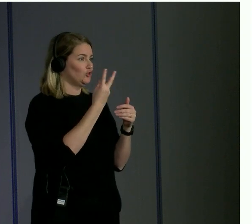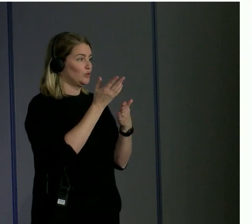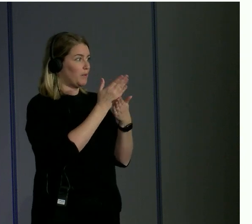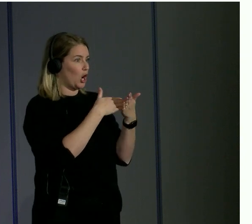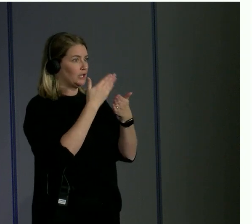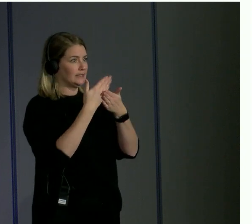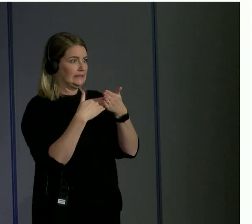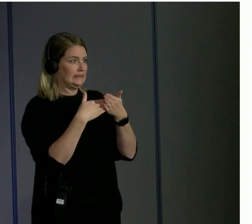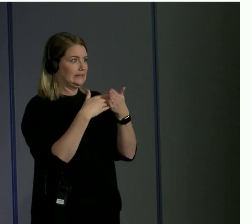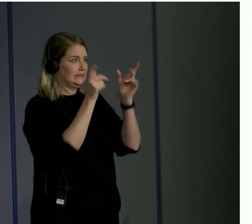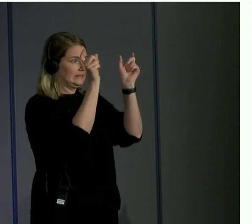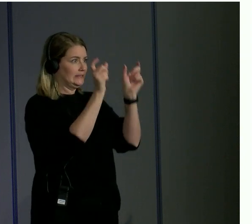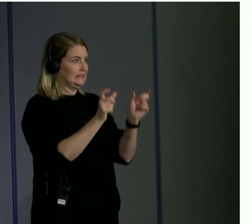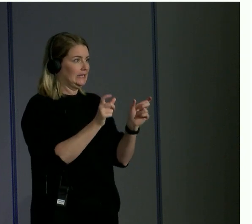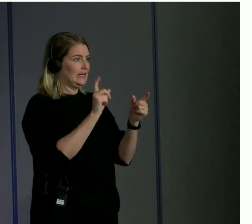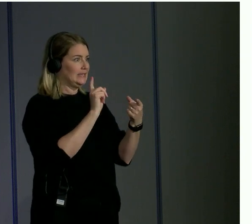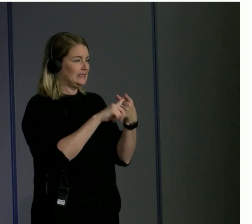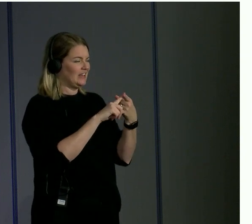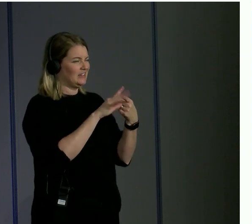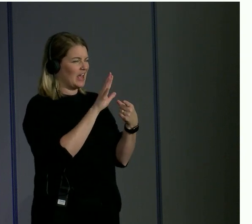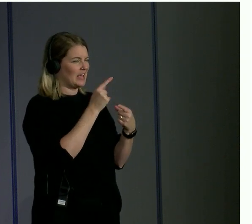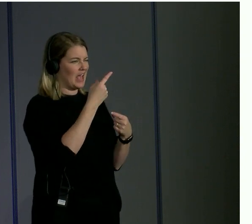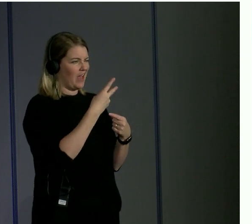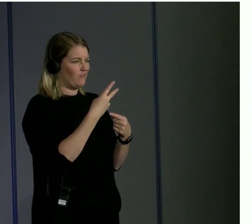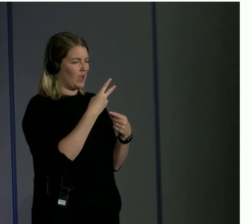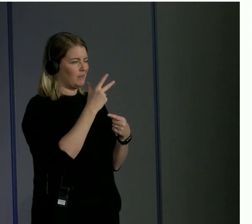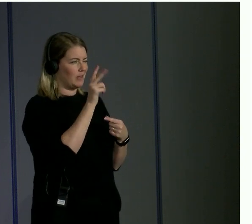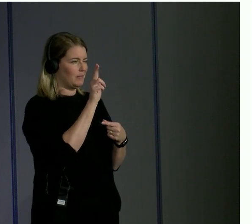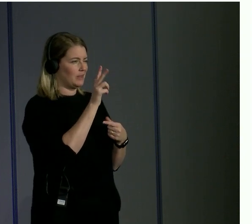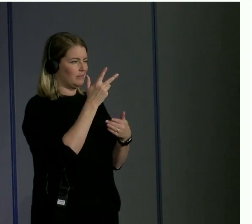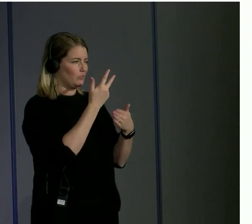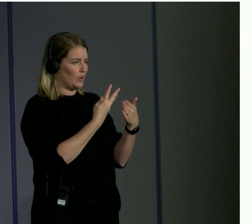thing. So it was only until you got down halfway through about three-quarter of the paragraph,